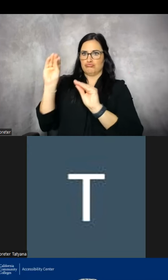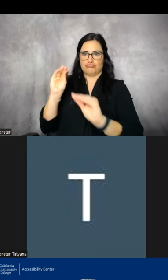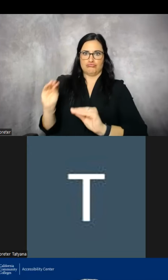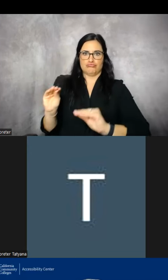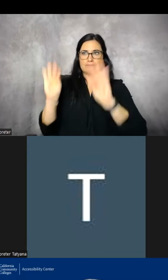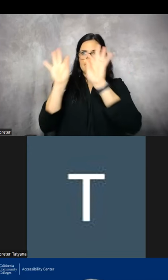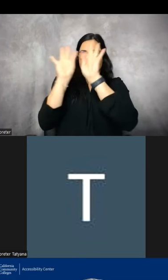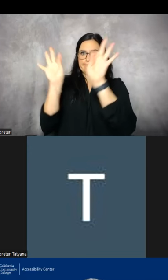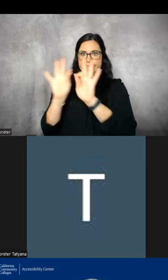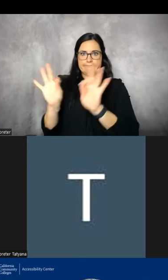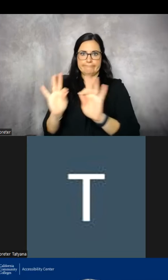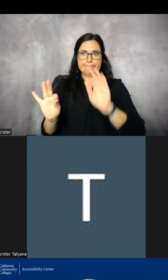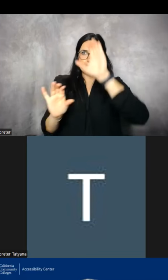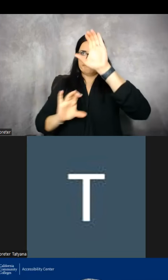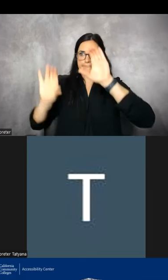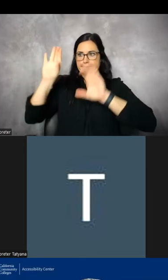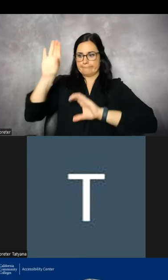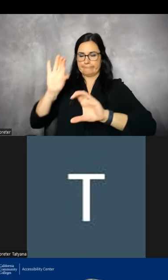how it's structured or not structured,